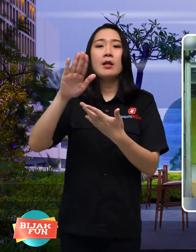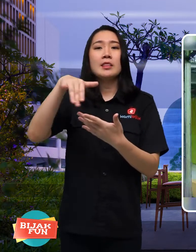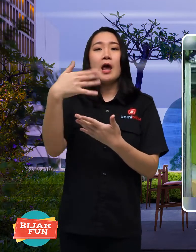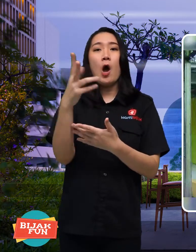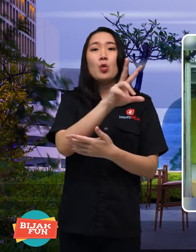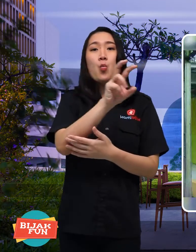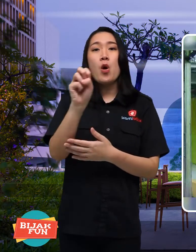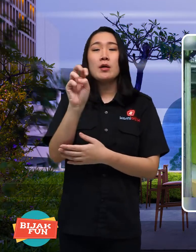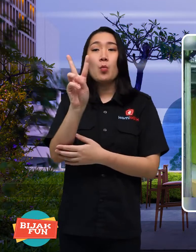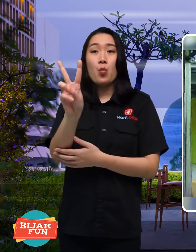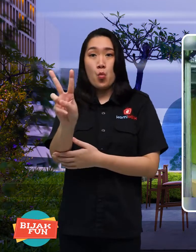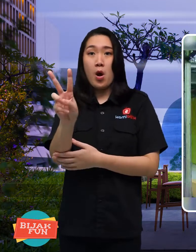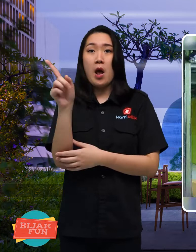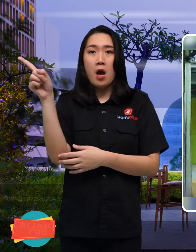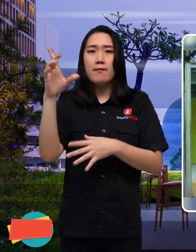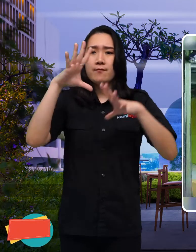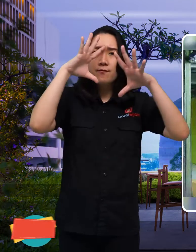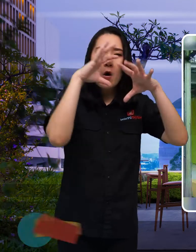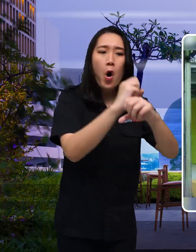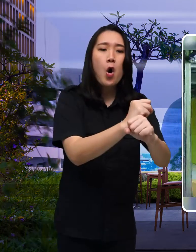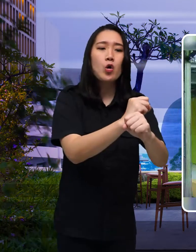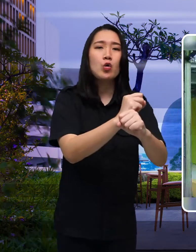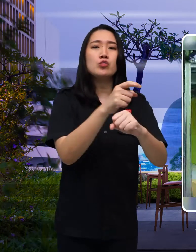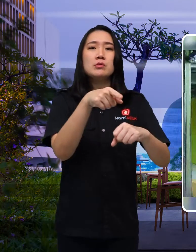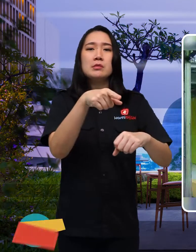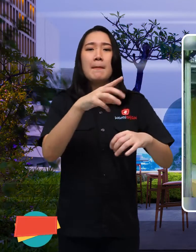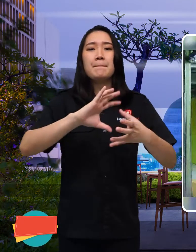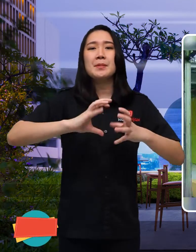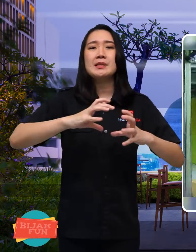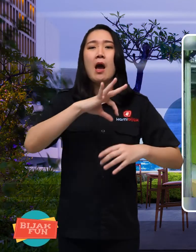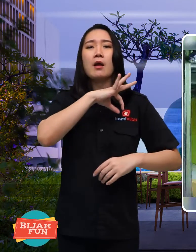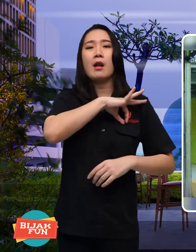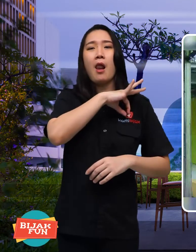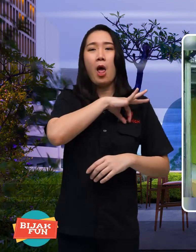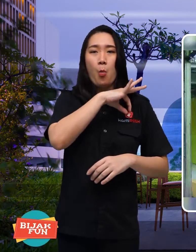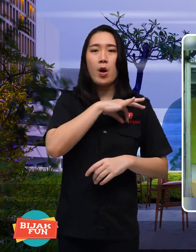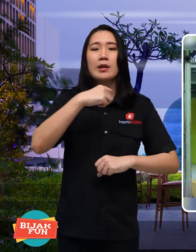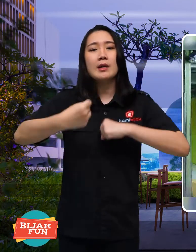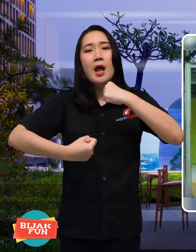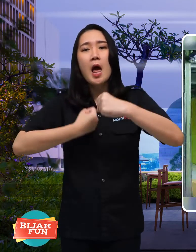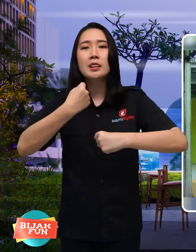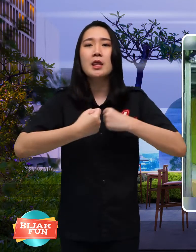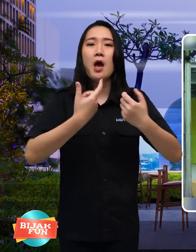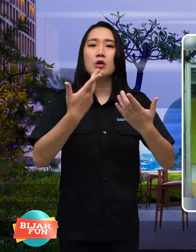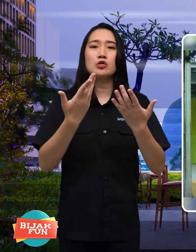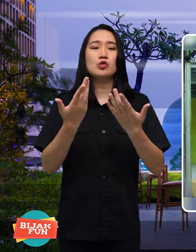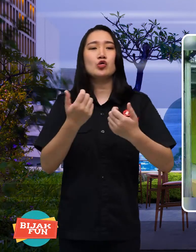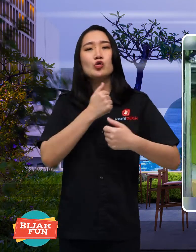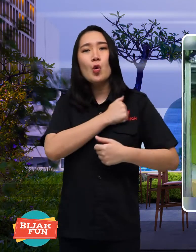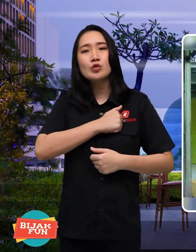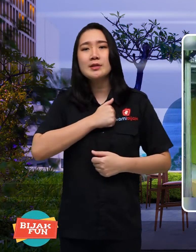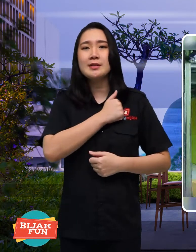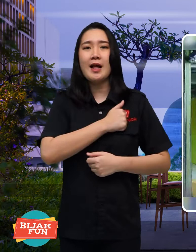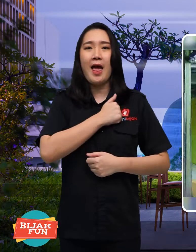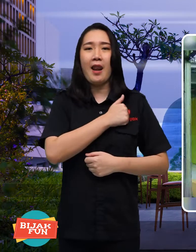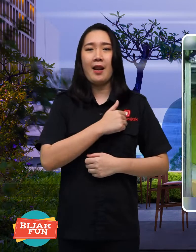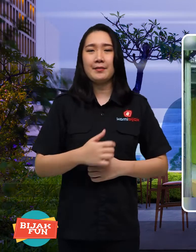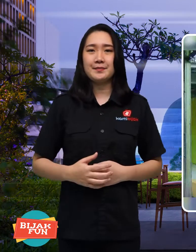In 2002 he focused on volunteering for social activities.